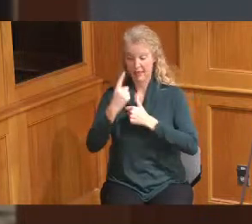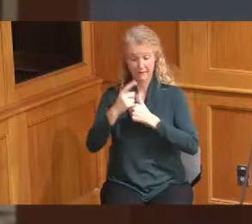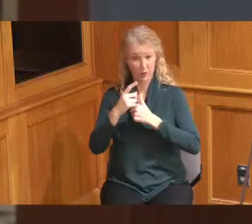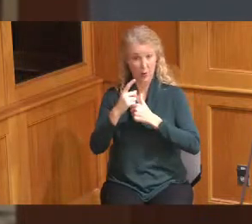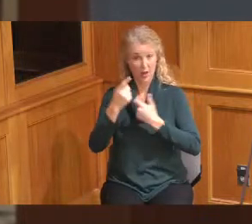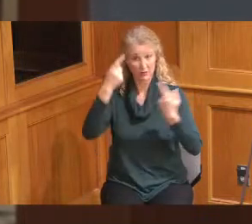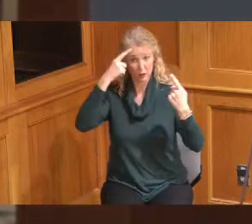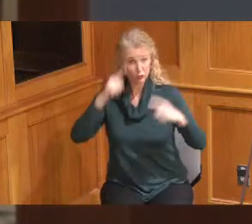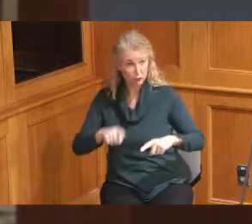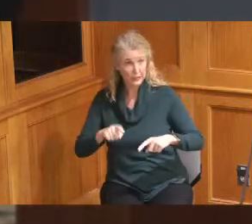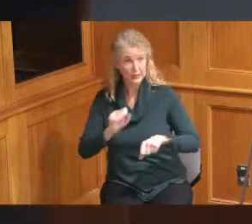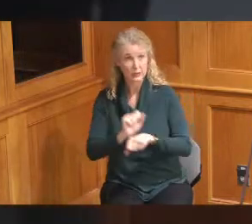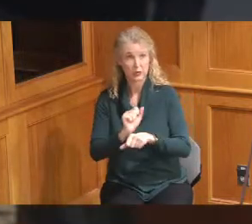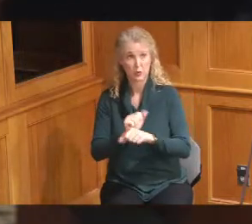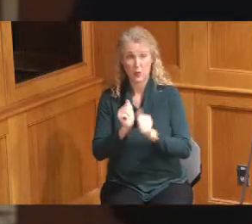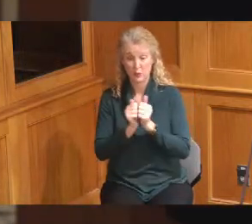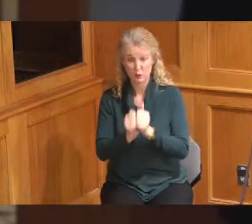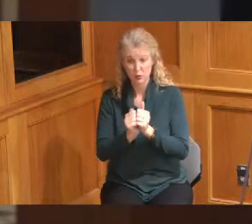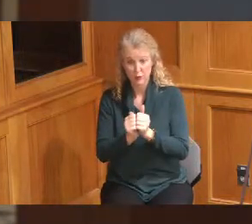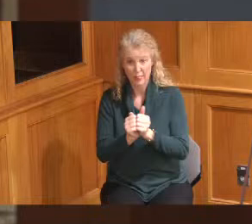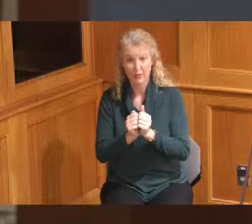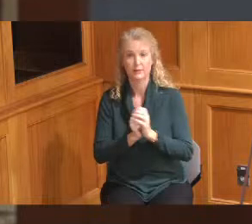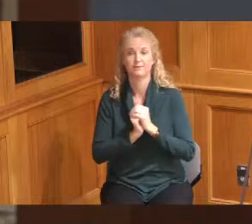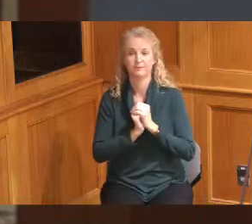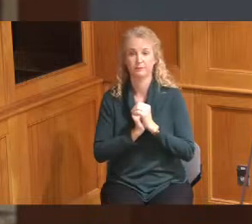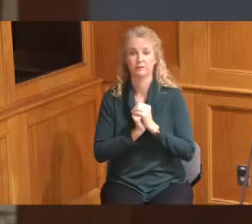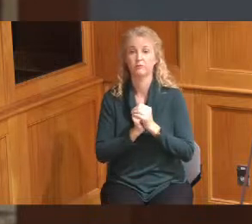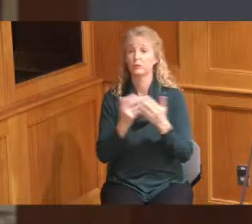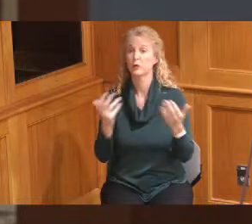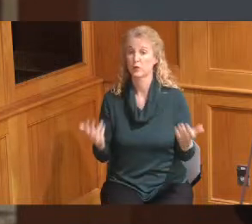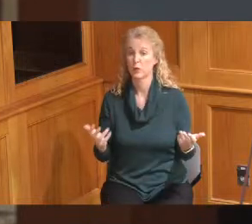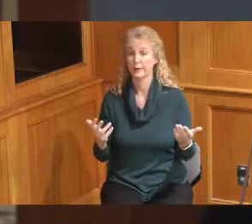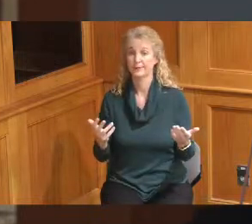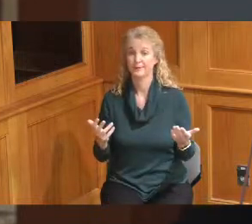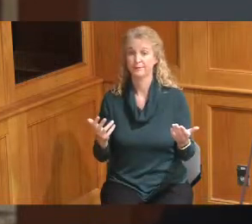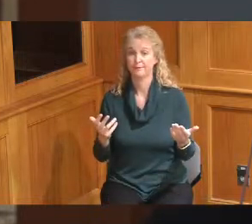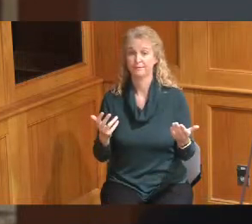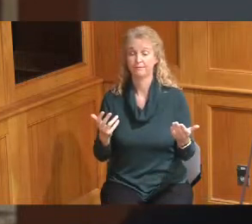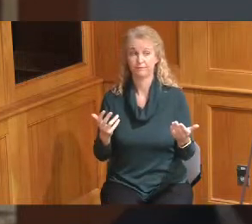the County's residents in in case of a disaster and so the view behind that is obviously you